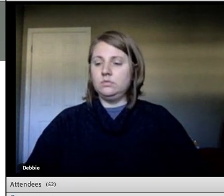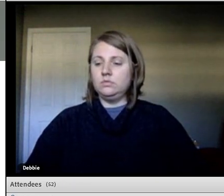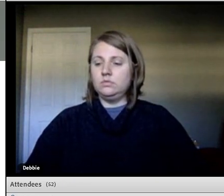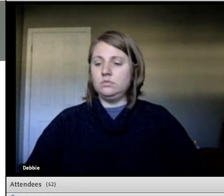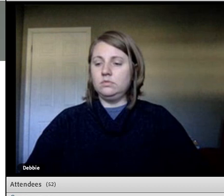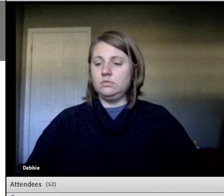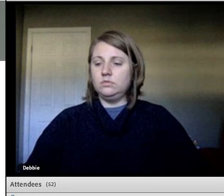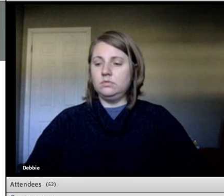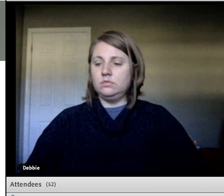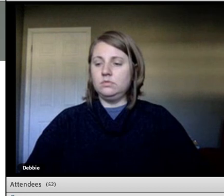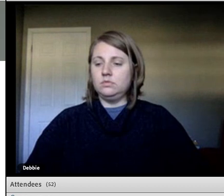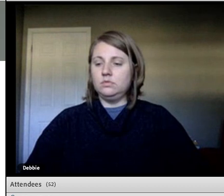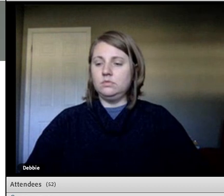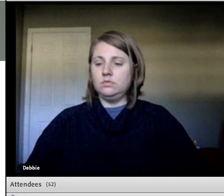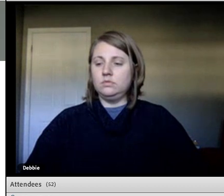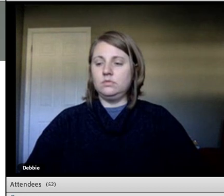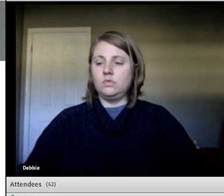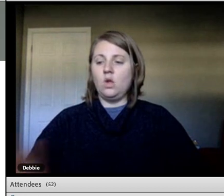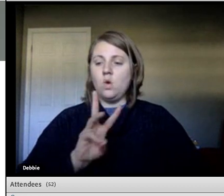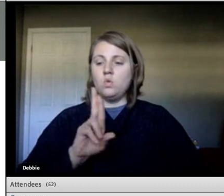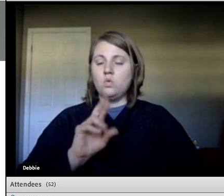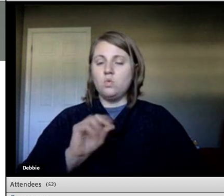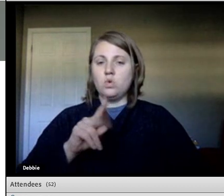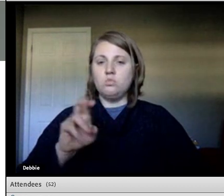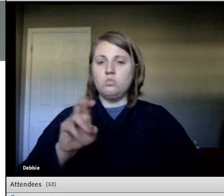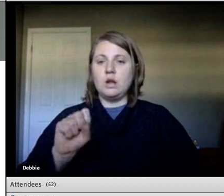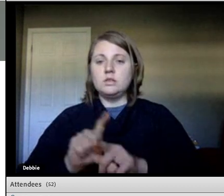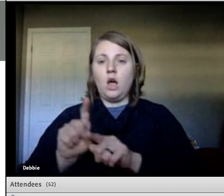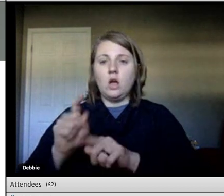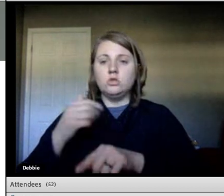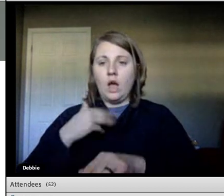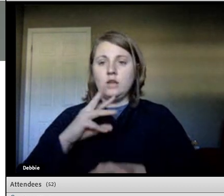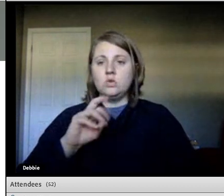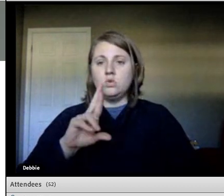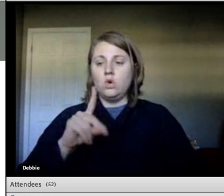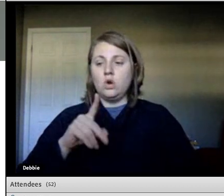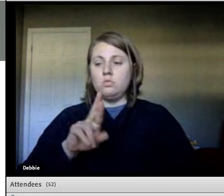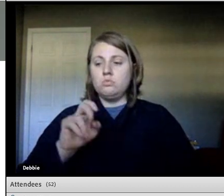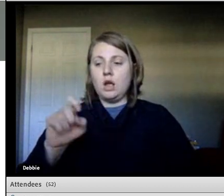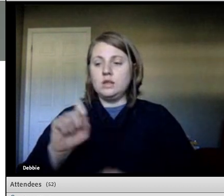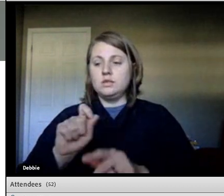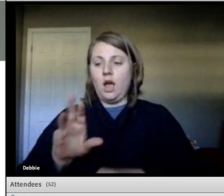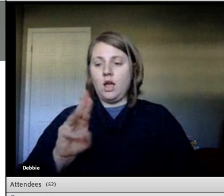which is a paid version of the software, but both of these are developed by everyone,